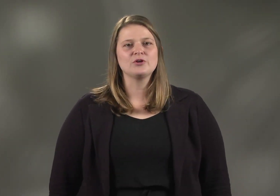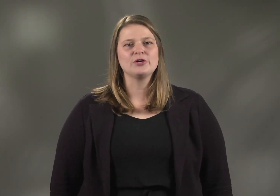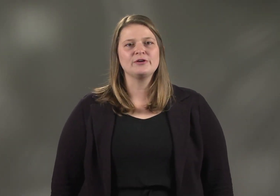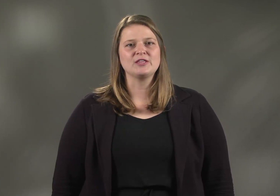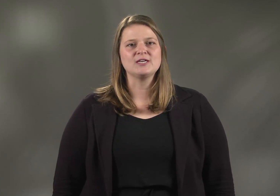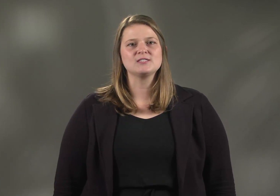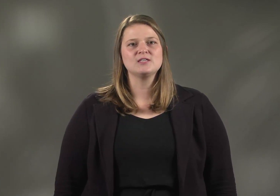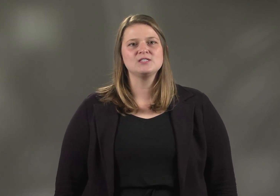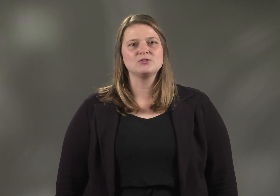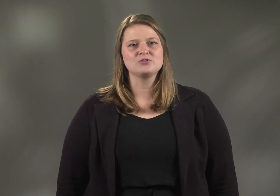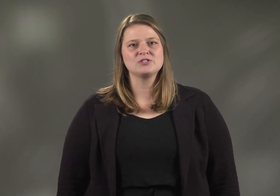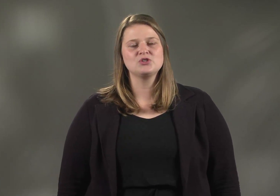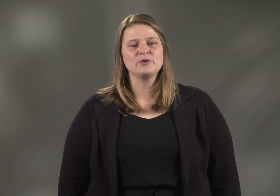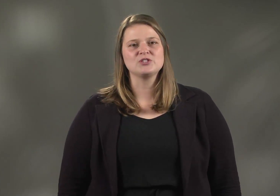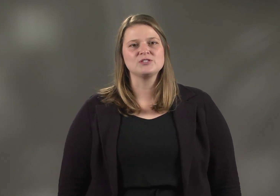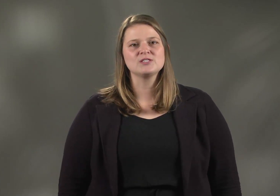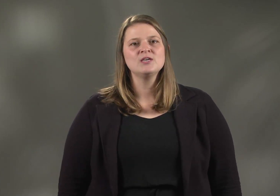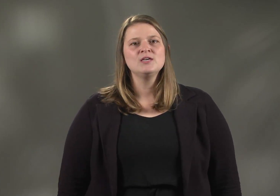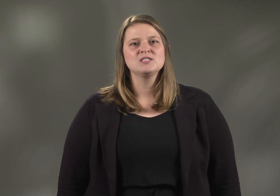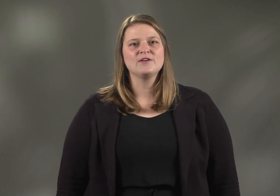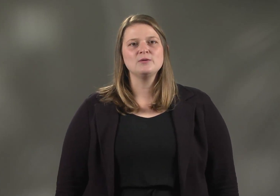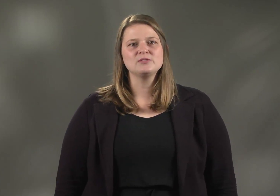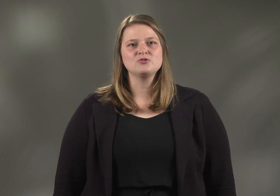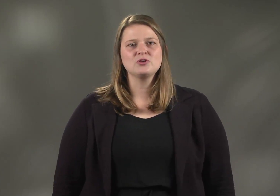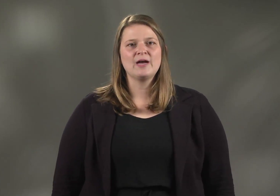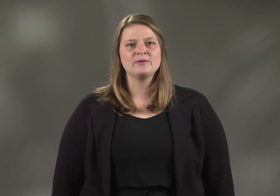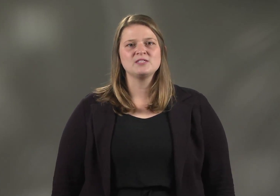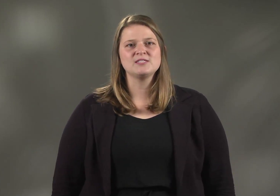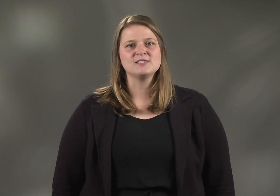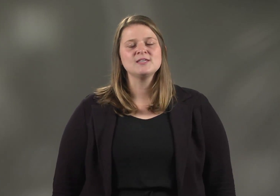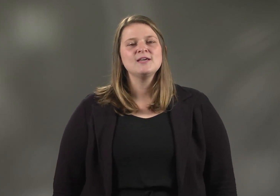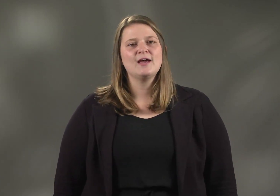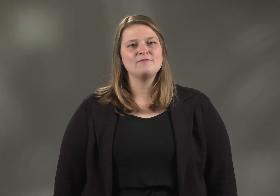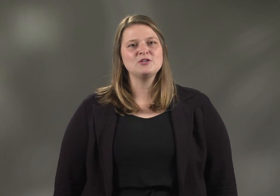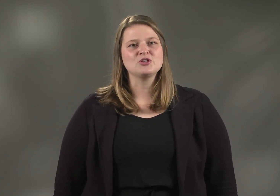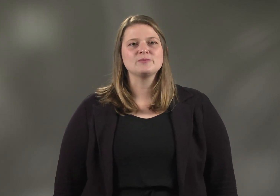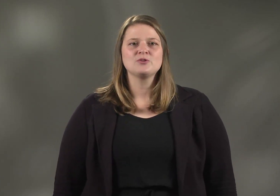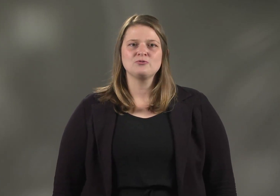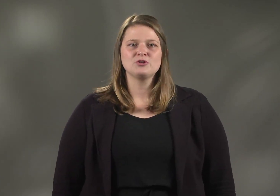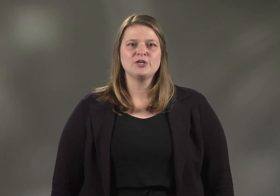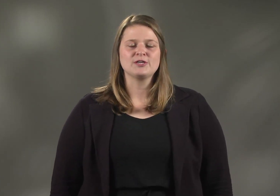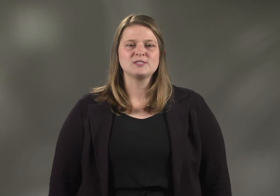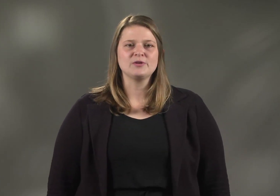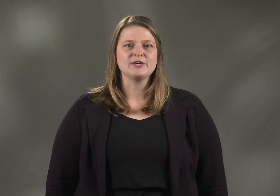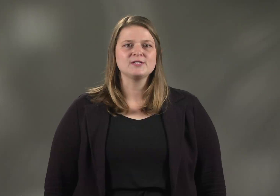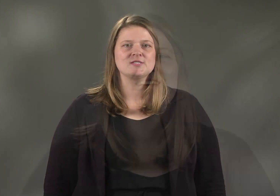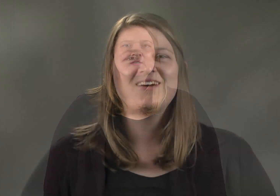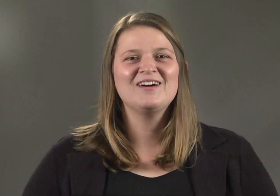for her hearing loss in social situations, develop social competencies, and friendships through a shared experience.